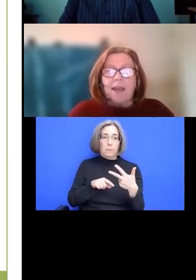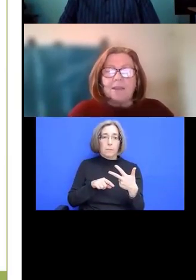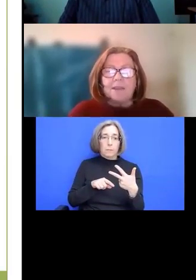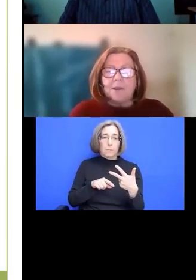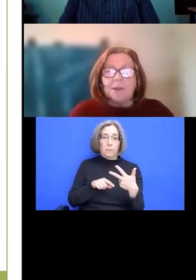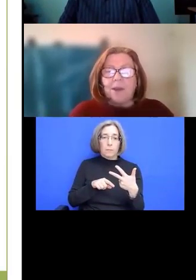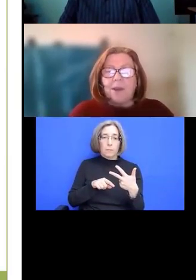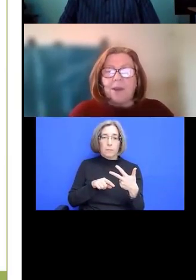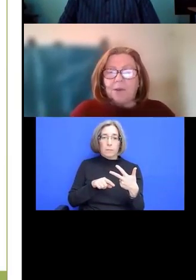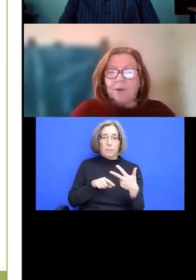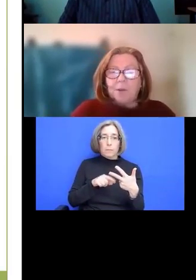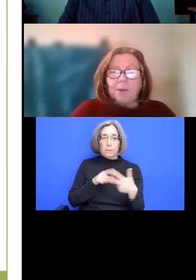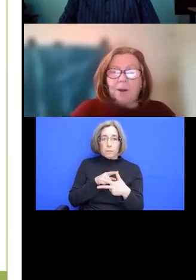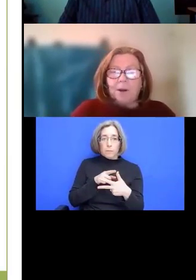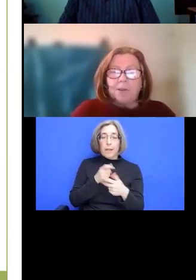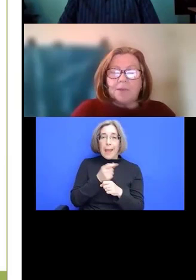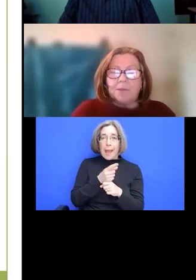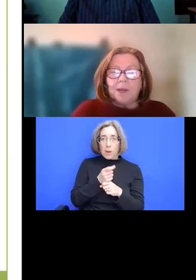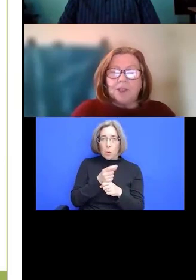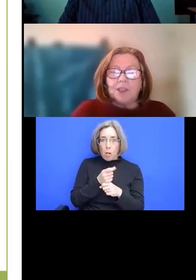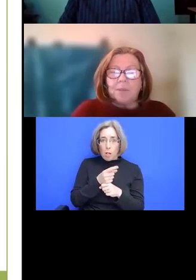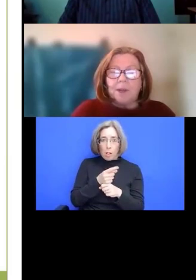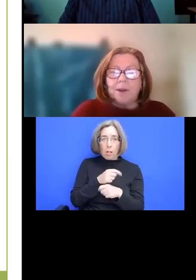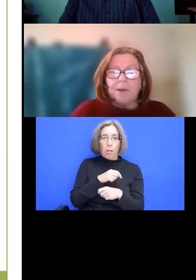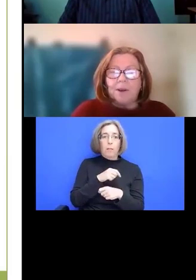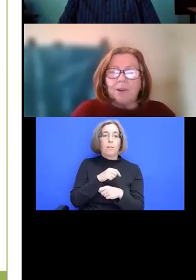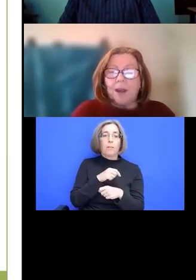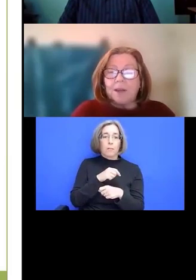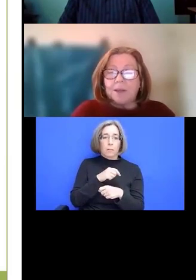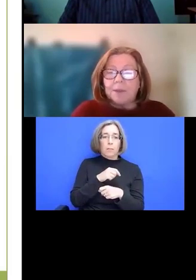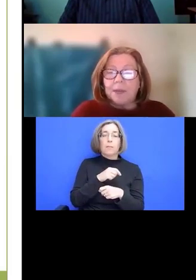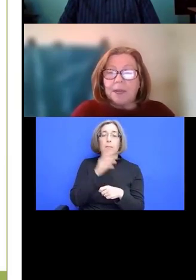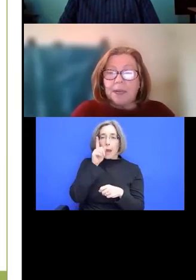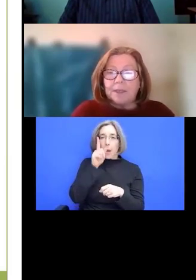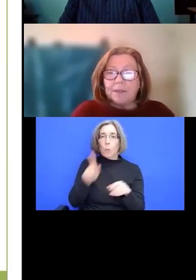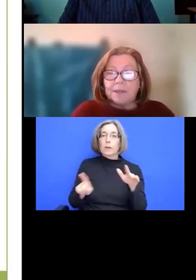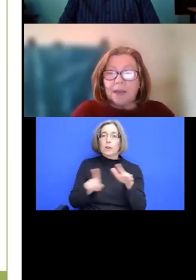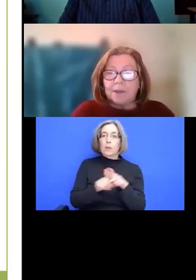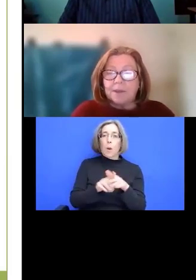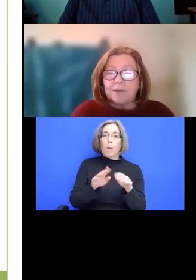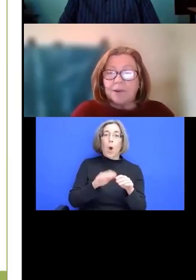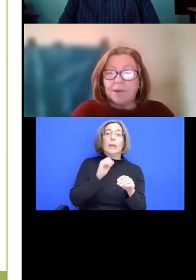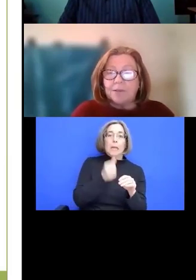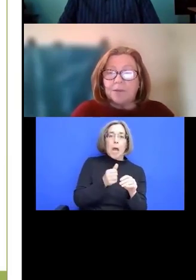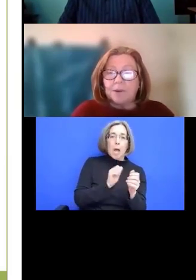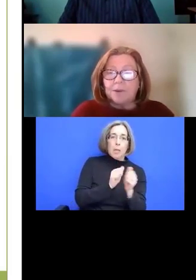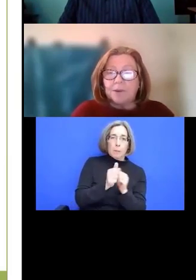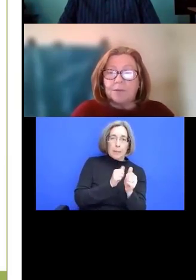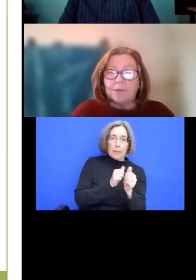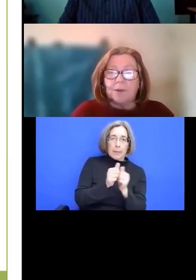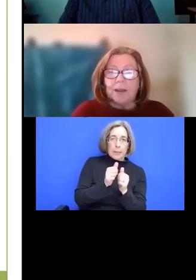So you have your annual RPPRs which appear on your noncompeting segments of your grant